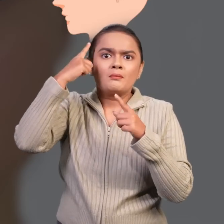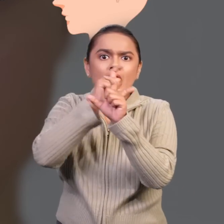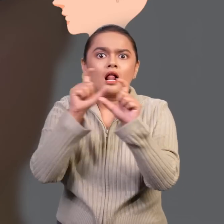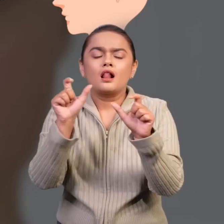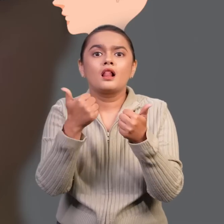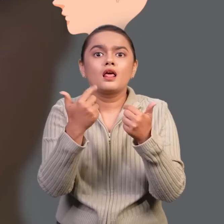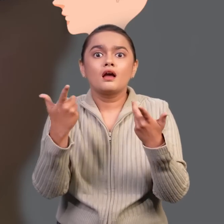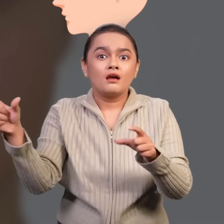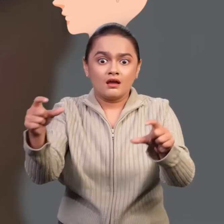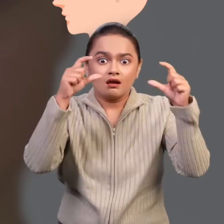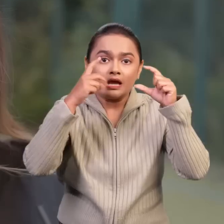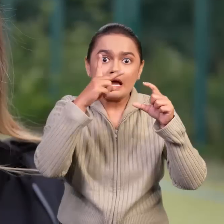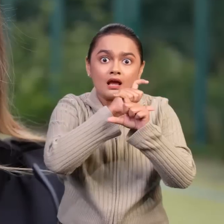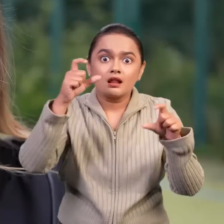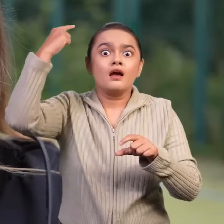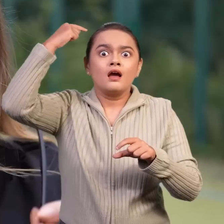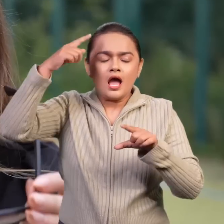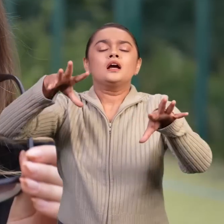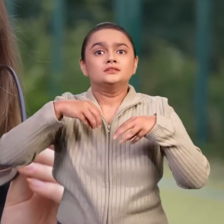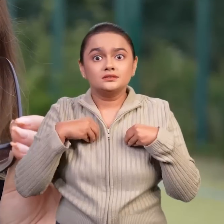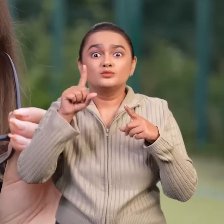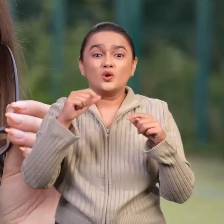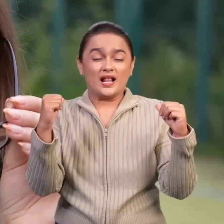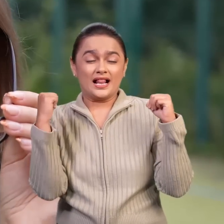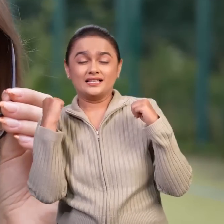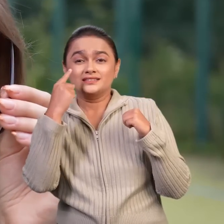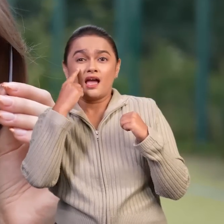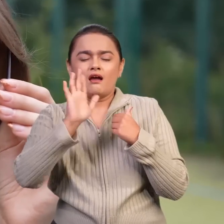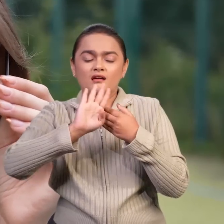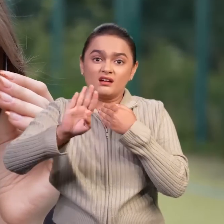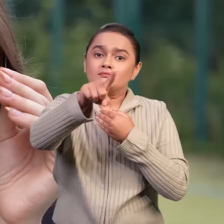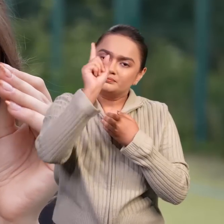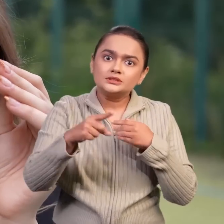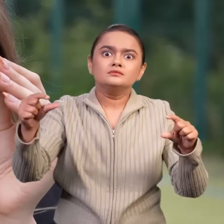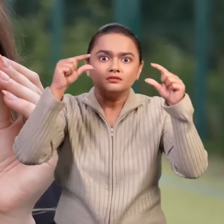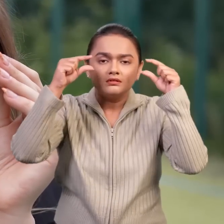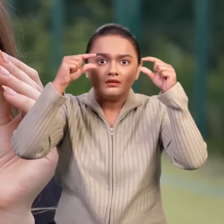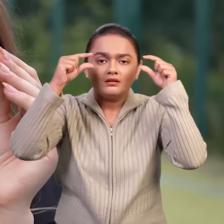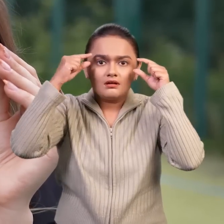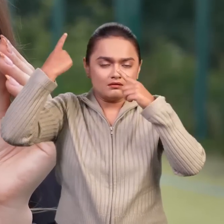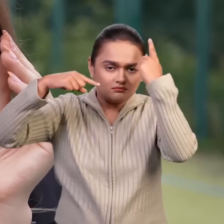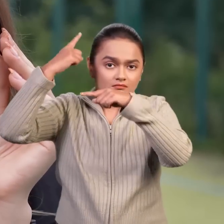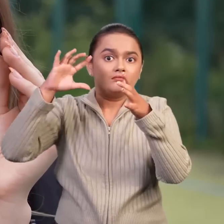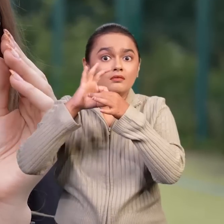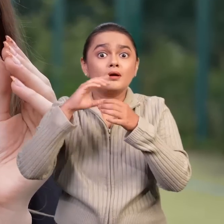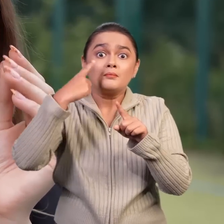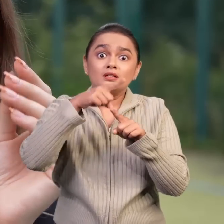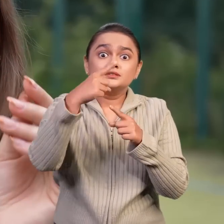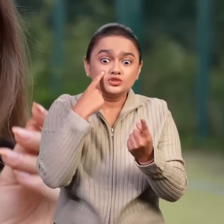It isn't clear because it hasn't been corrected by glasses. So in order to avoid a lazy eye, you should wear glasses,